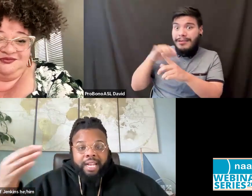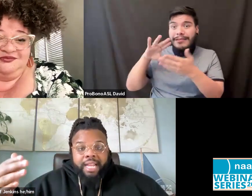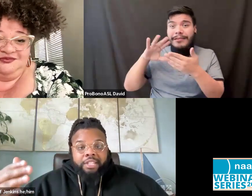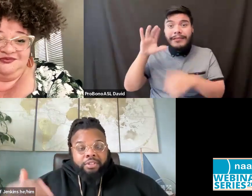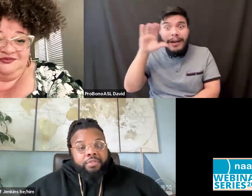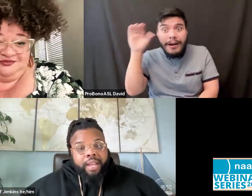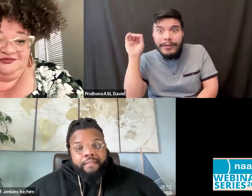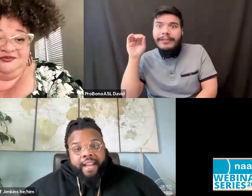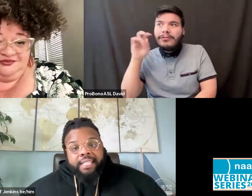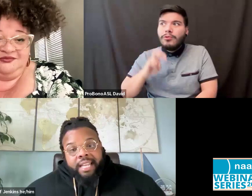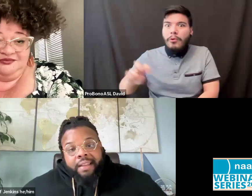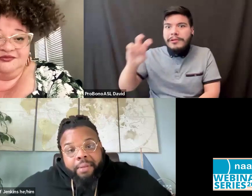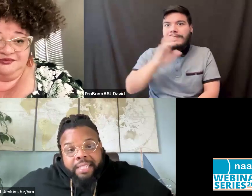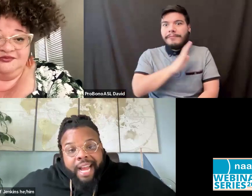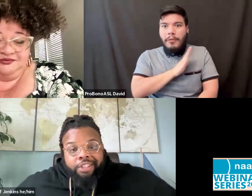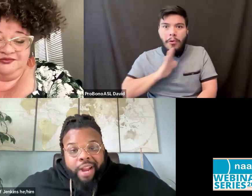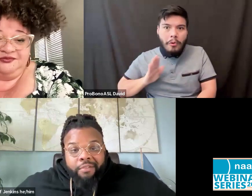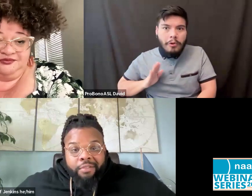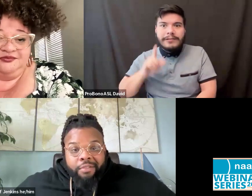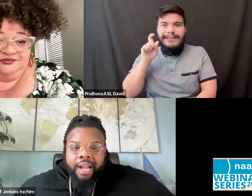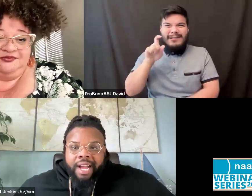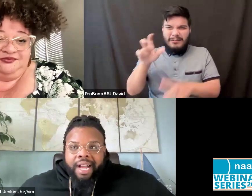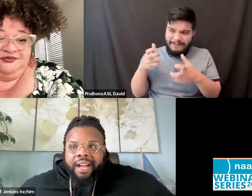need to invest in plus size travel.